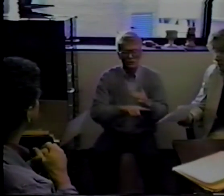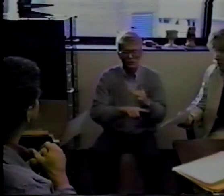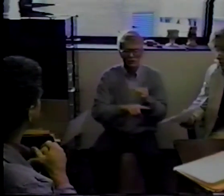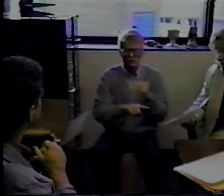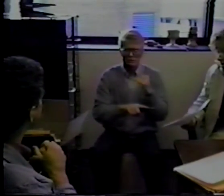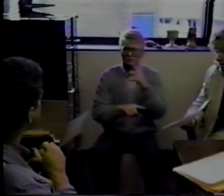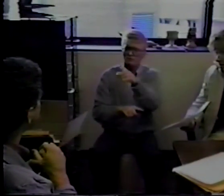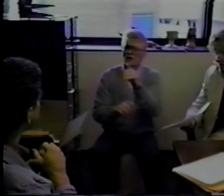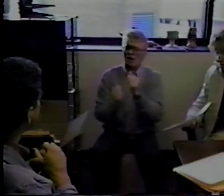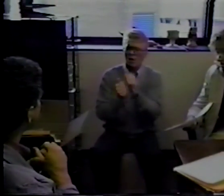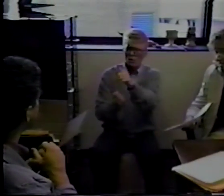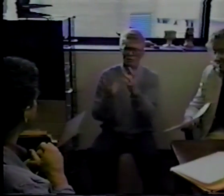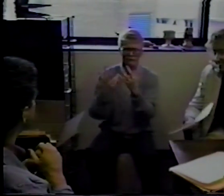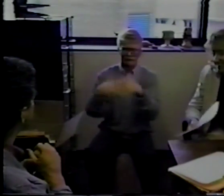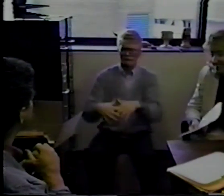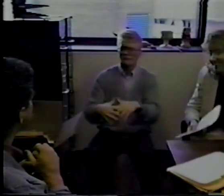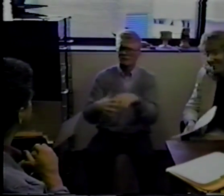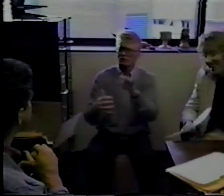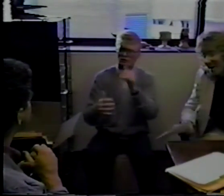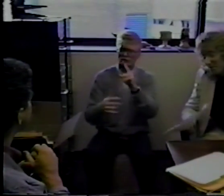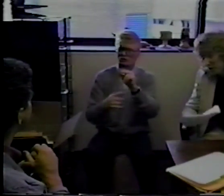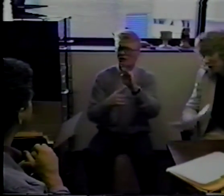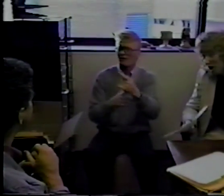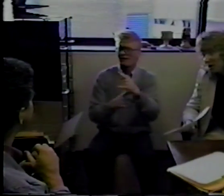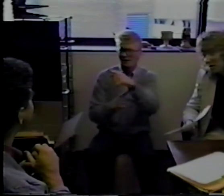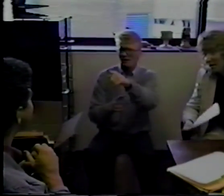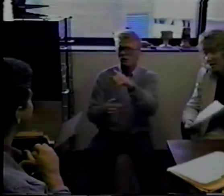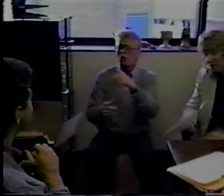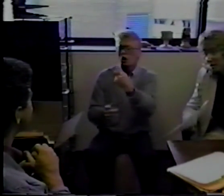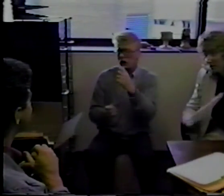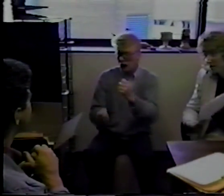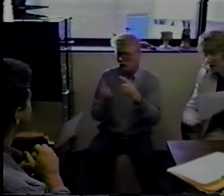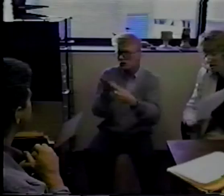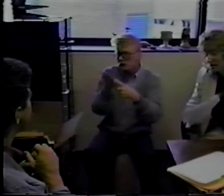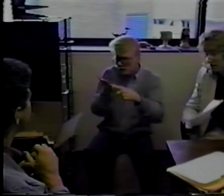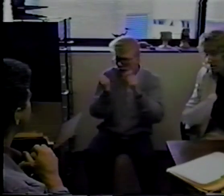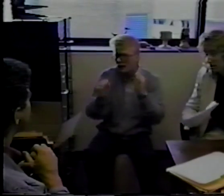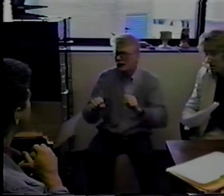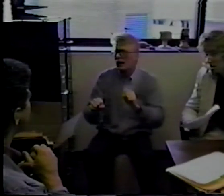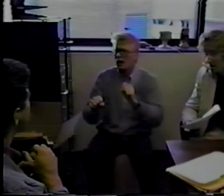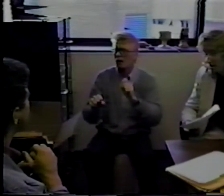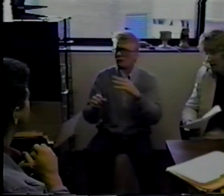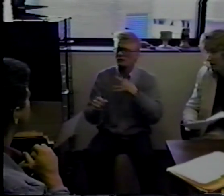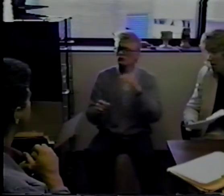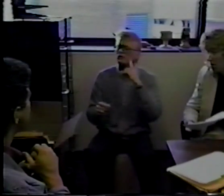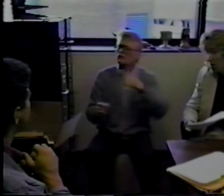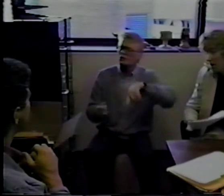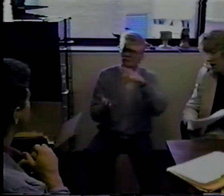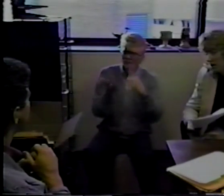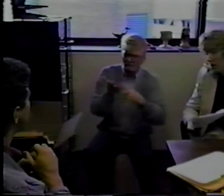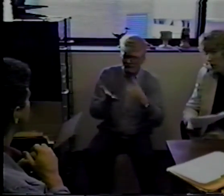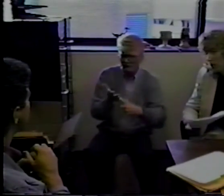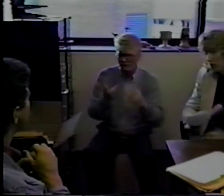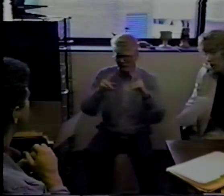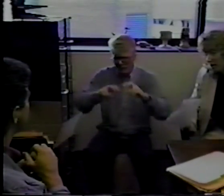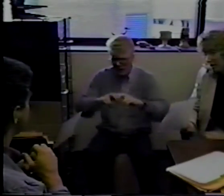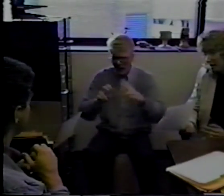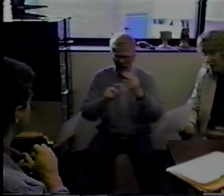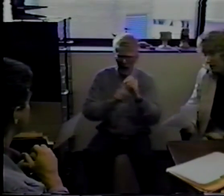for you to work out and we can talk about it. I mean, it will be interesting for us all to talk about it.